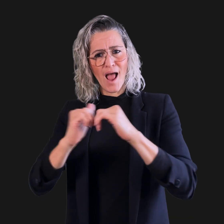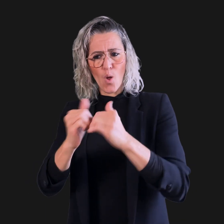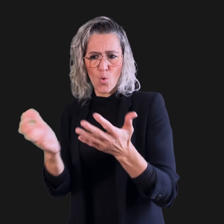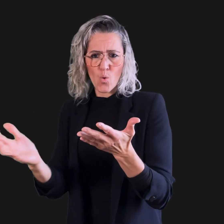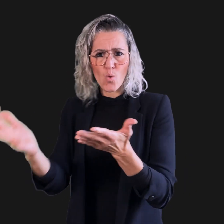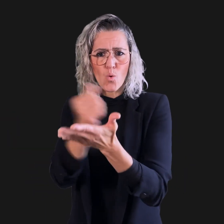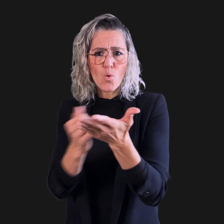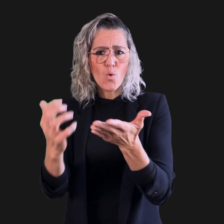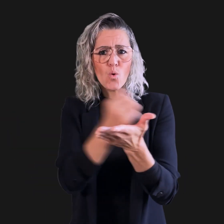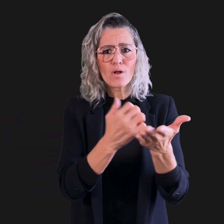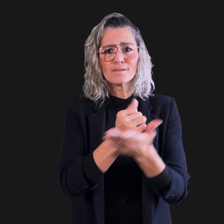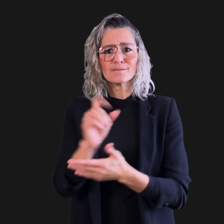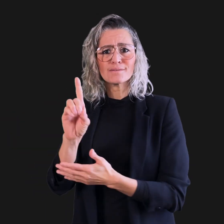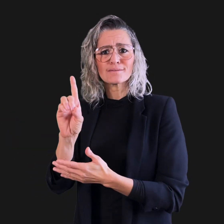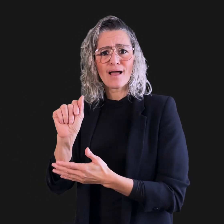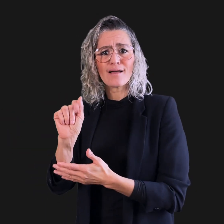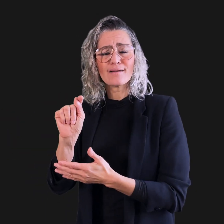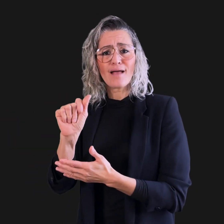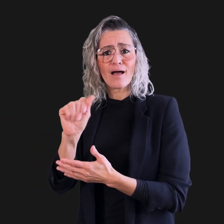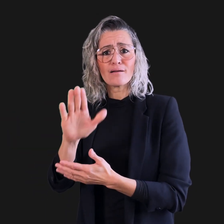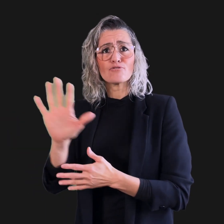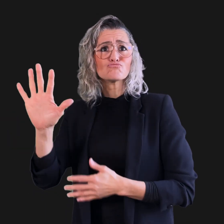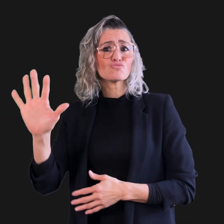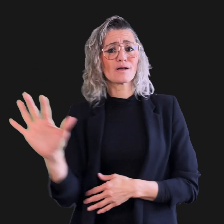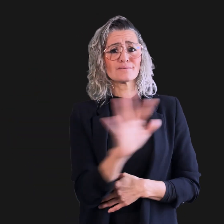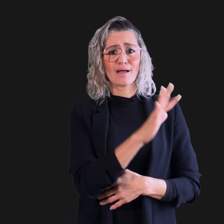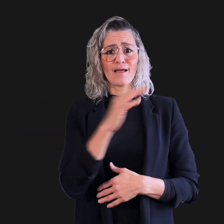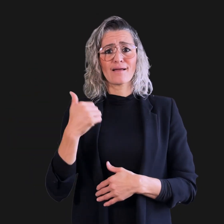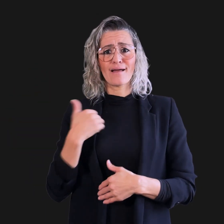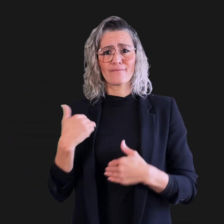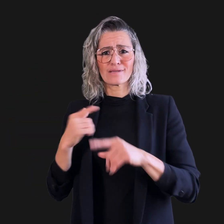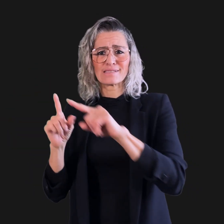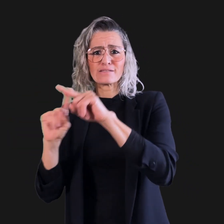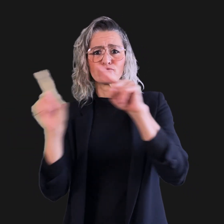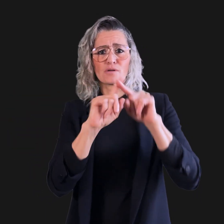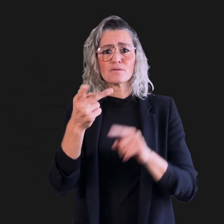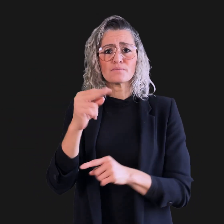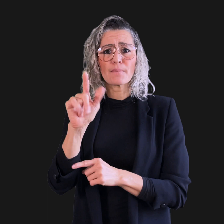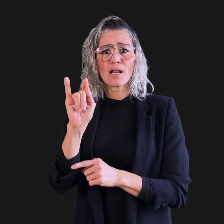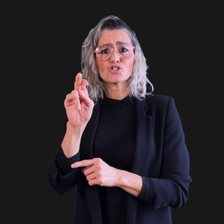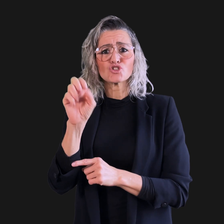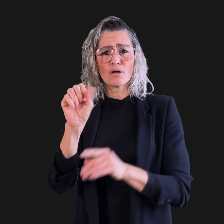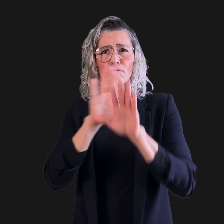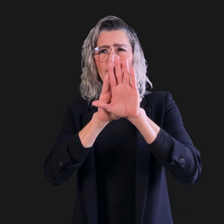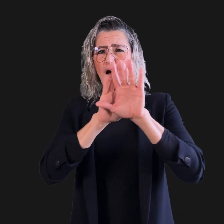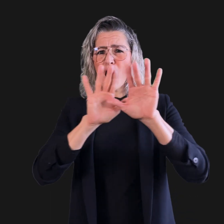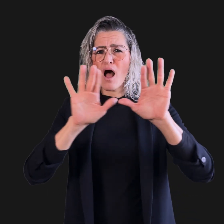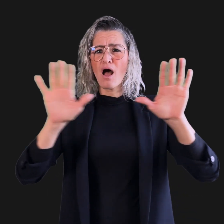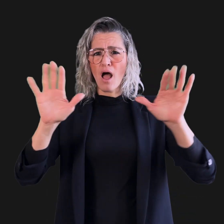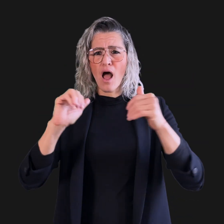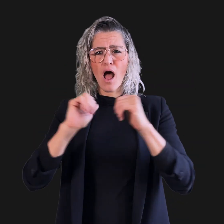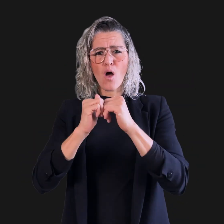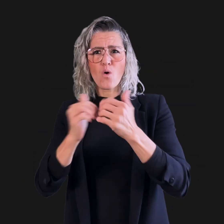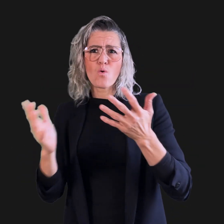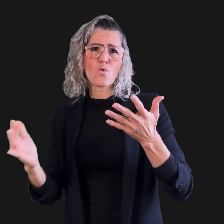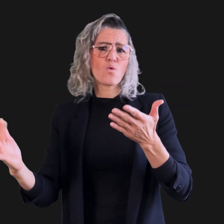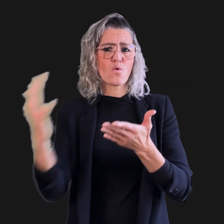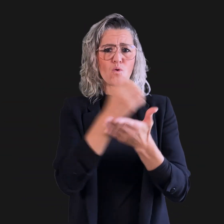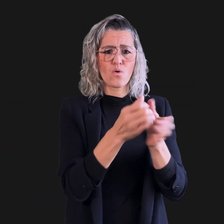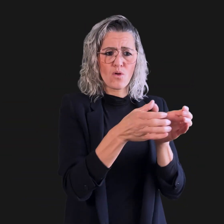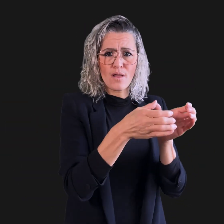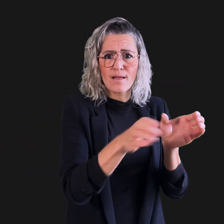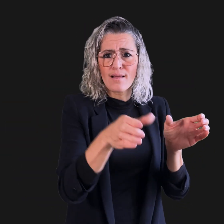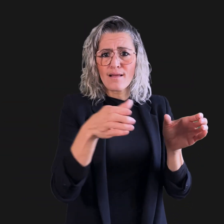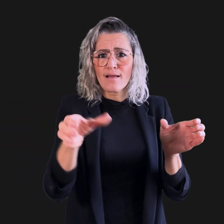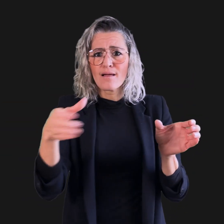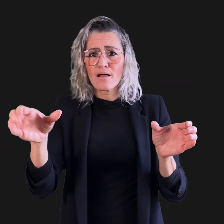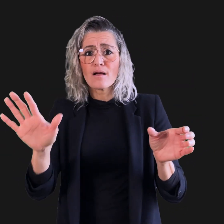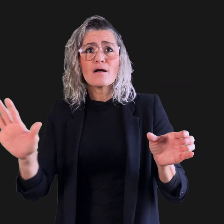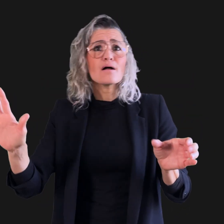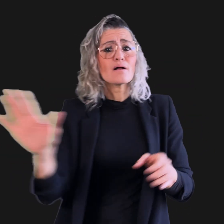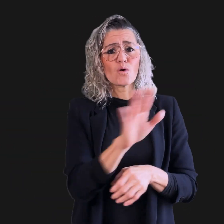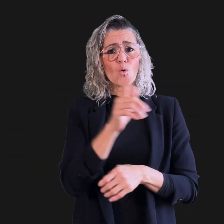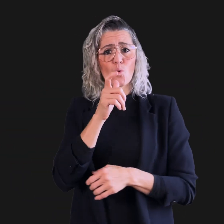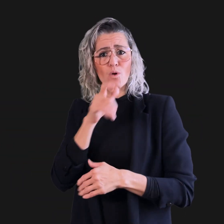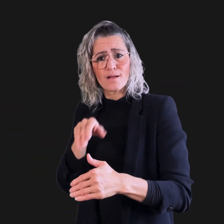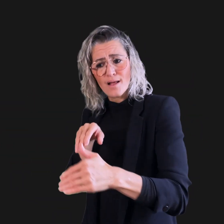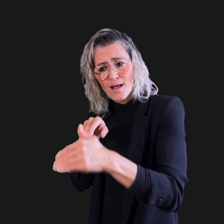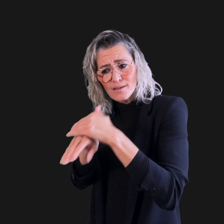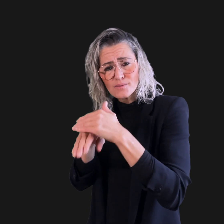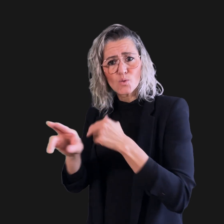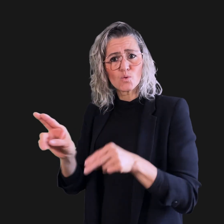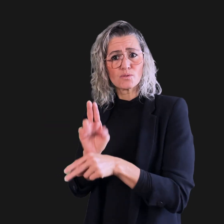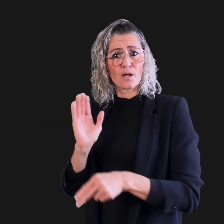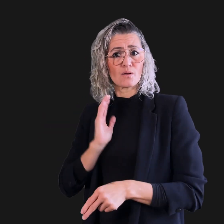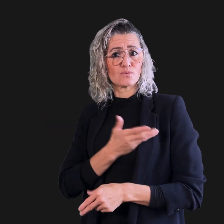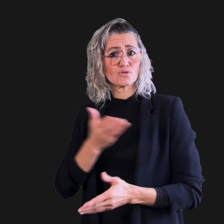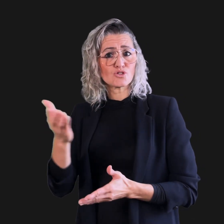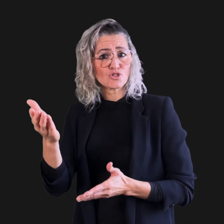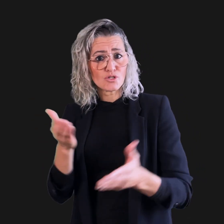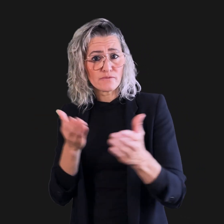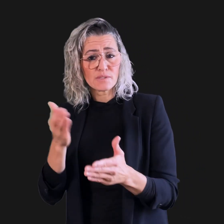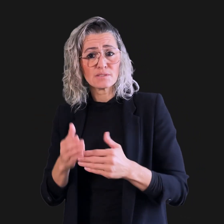collection of disaggregated demographic data from those accessing our services.